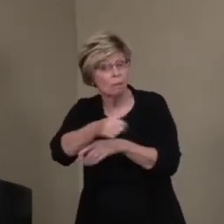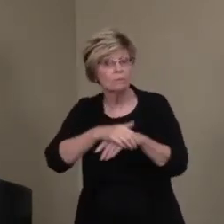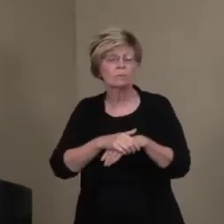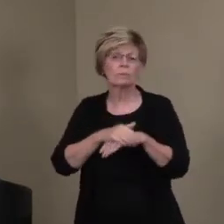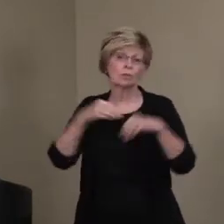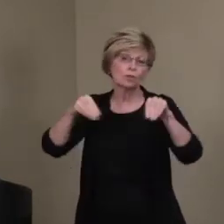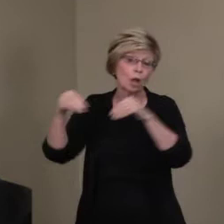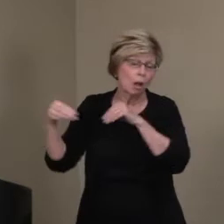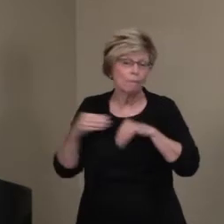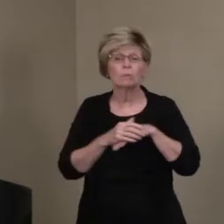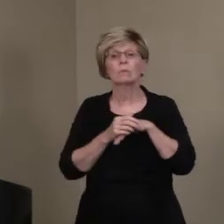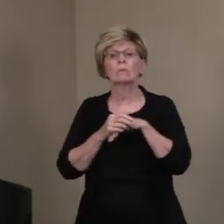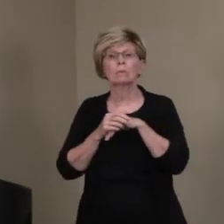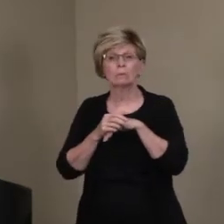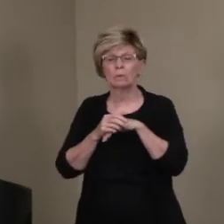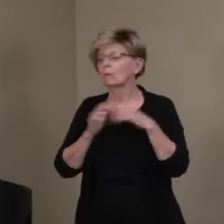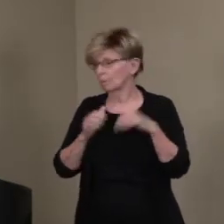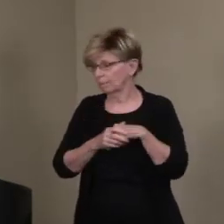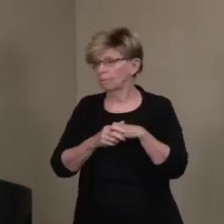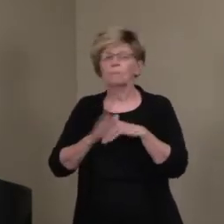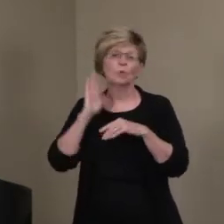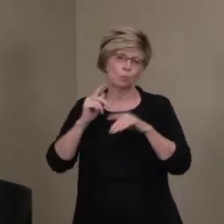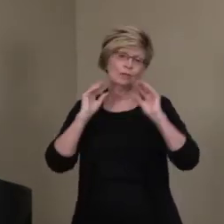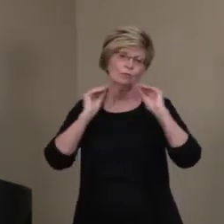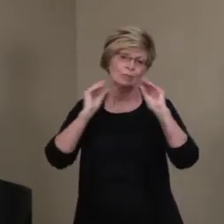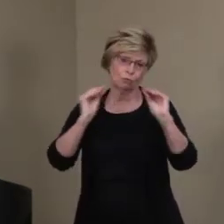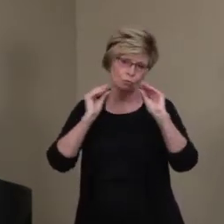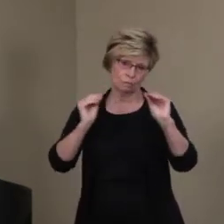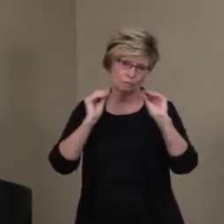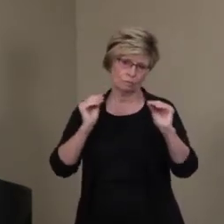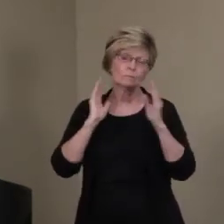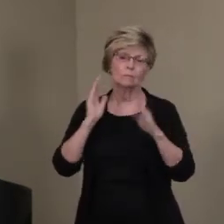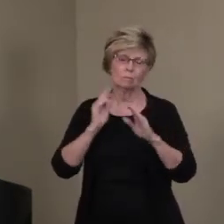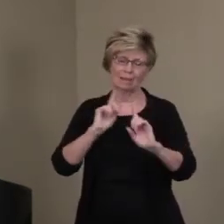take care of laundries you care the house to shop we need to teach those